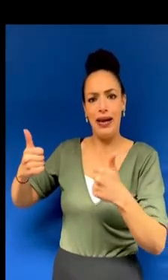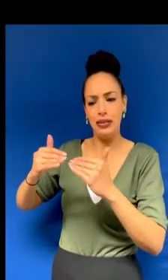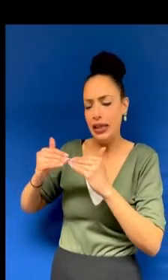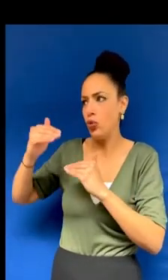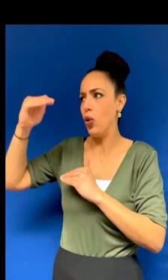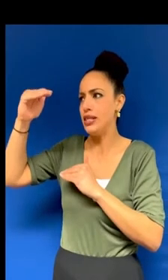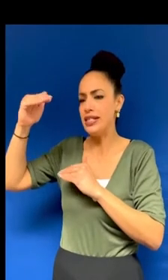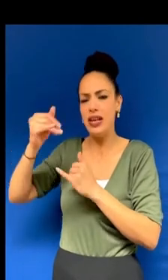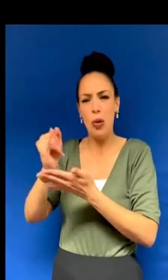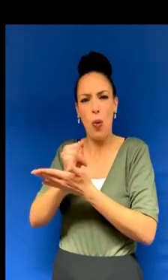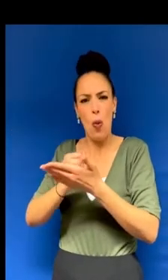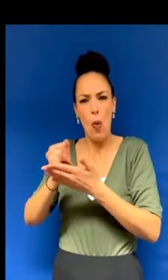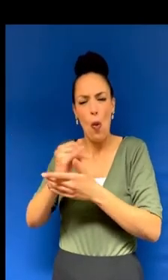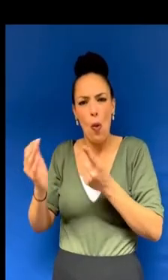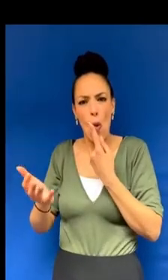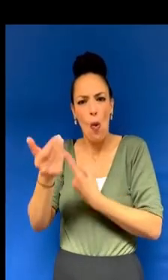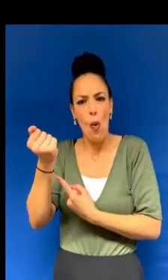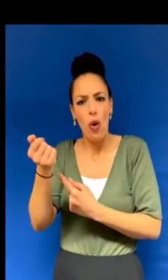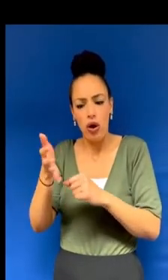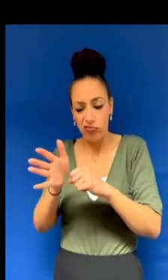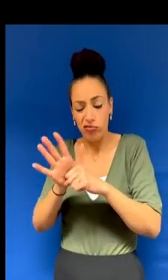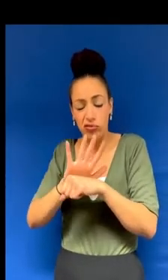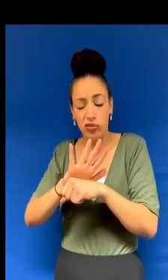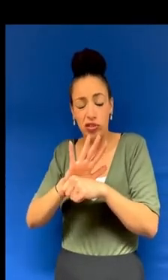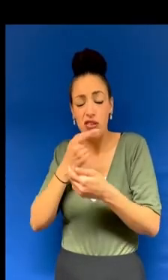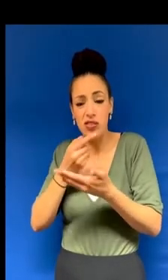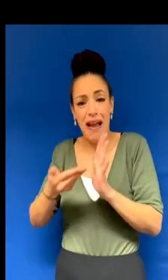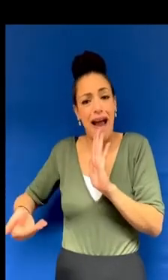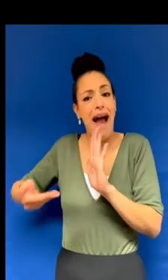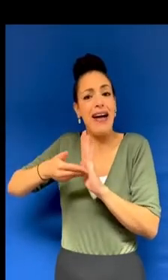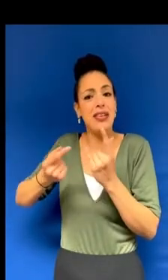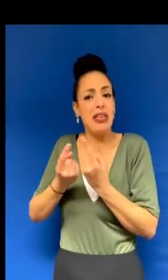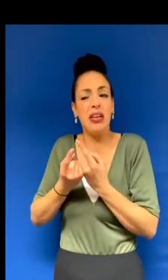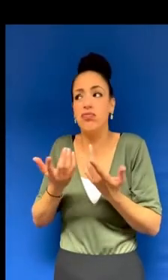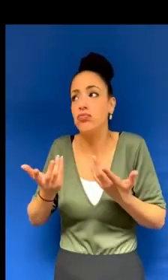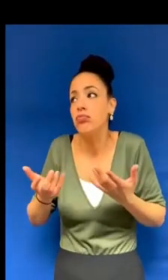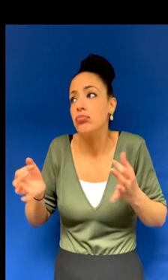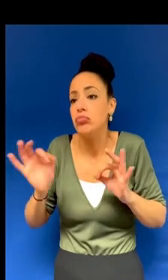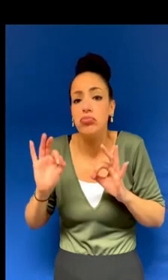recognized. COVID just made it more apparent, how disproportionate, and the huge health inequalities